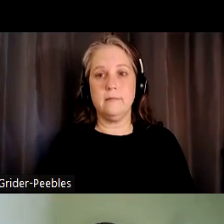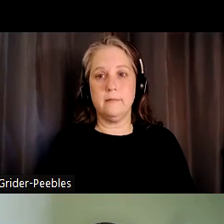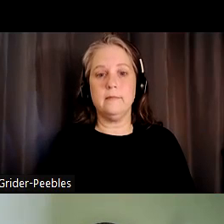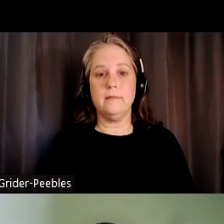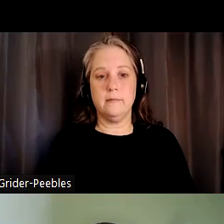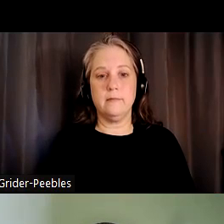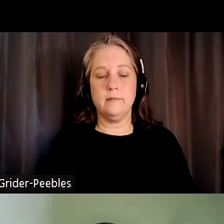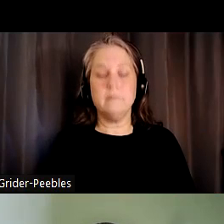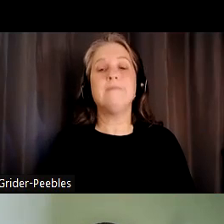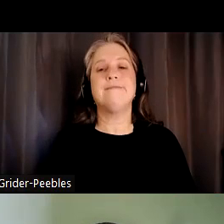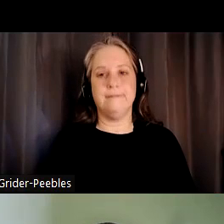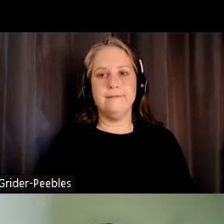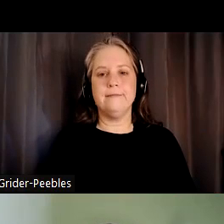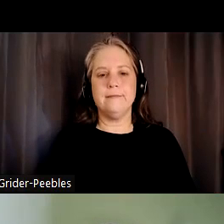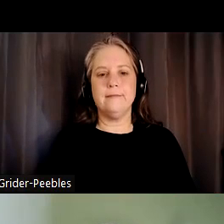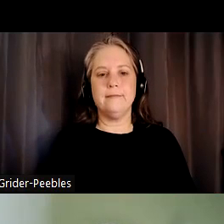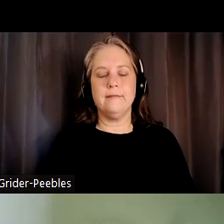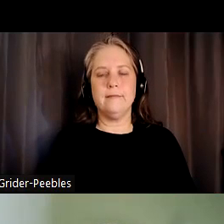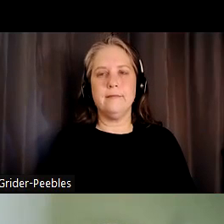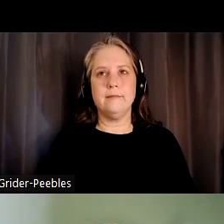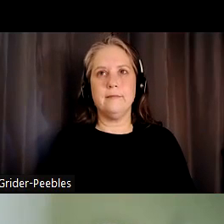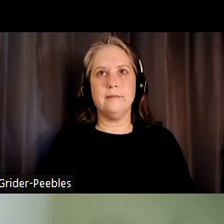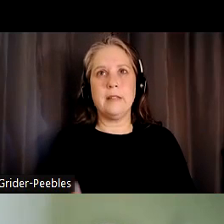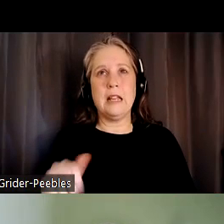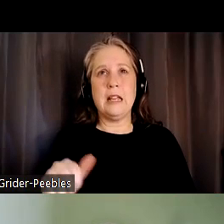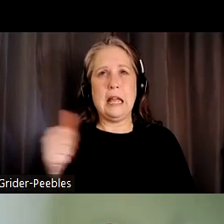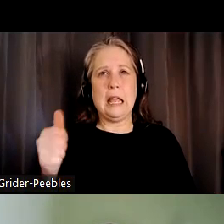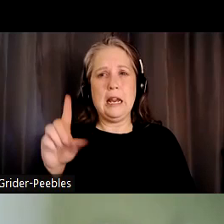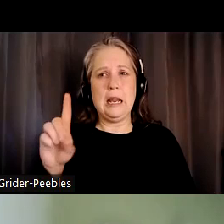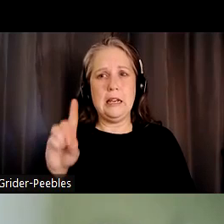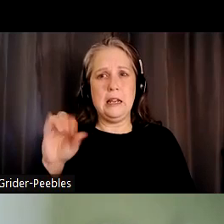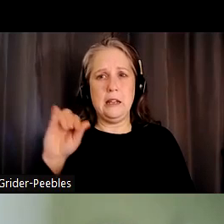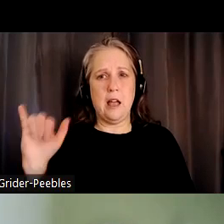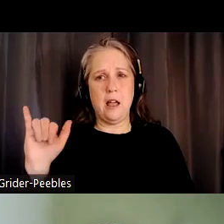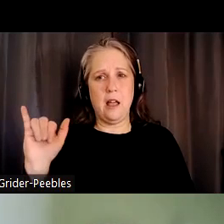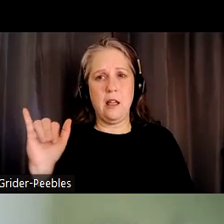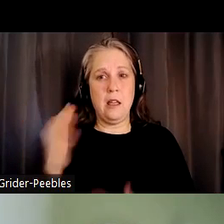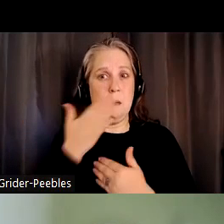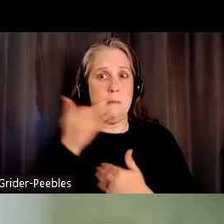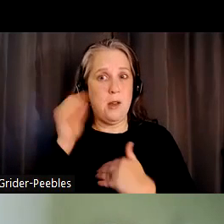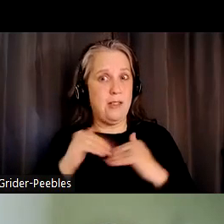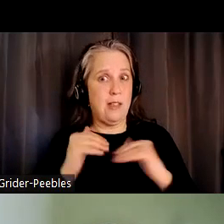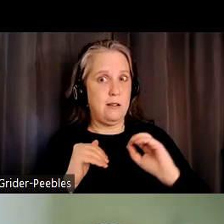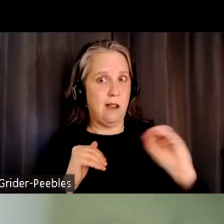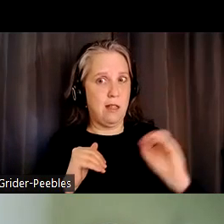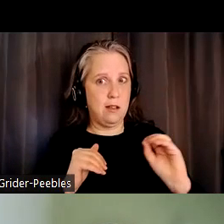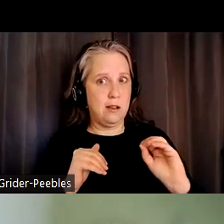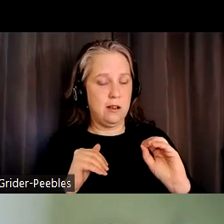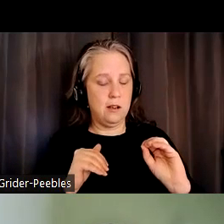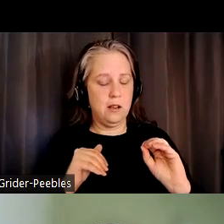Here we have another one. Is any DEI effort better than nothing? Can performative DEI initiatives be